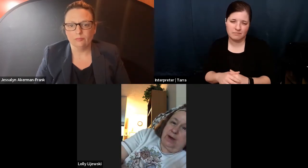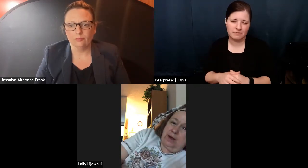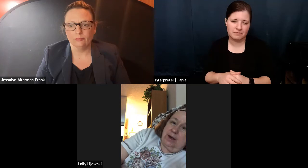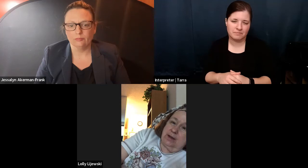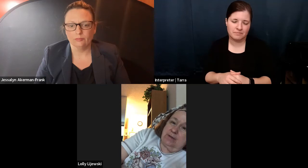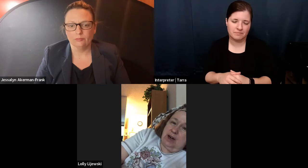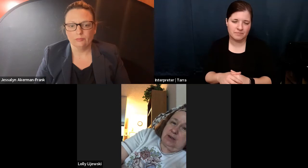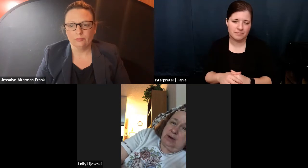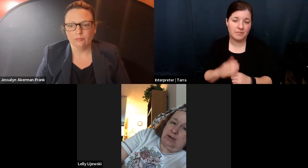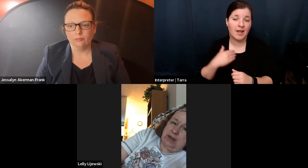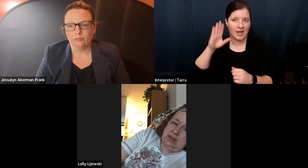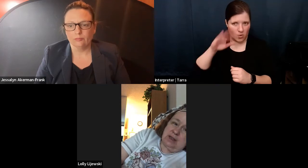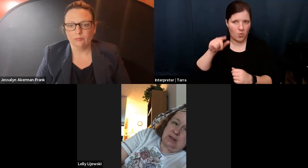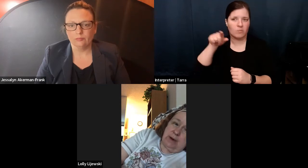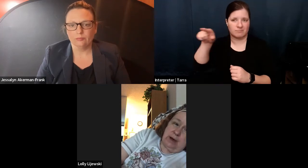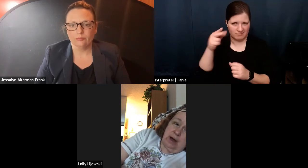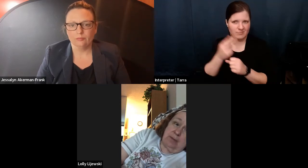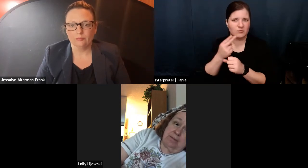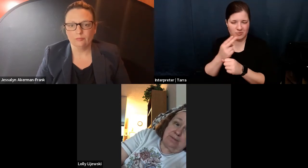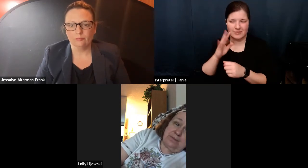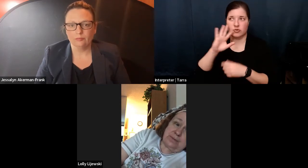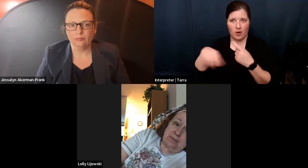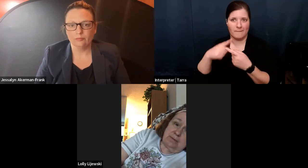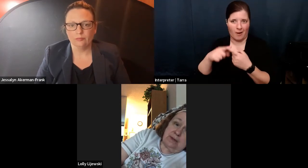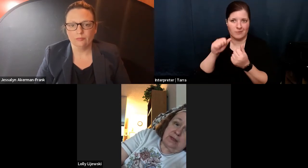I can see where if your primary disability is being hard of hearing or deaf, that it would be a challenge.